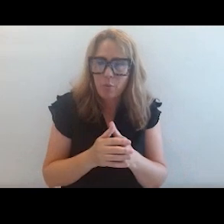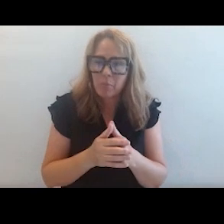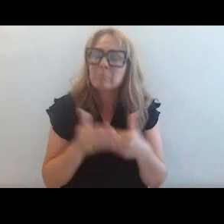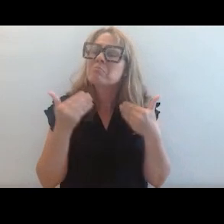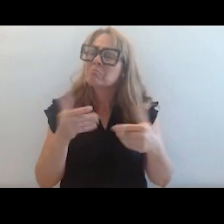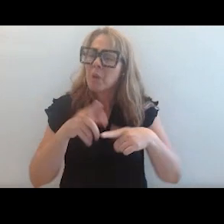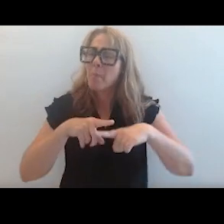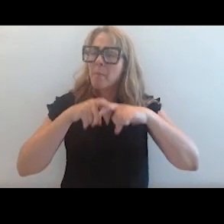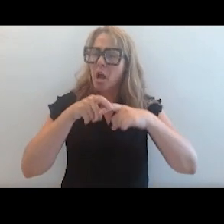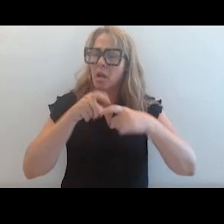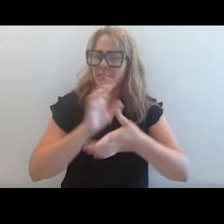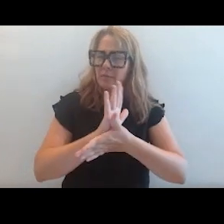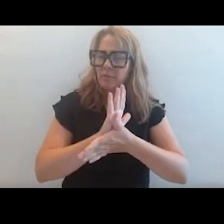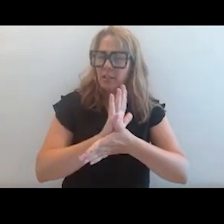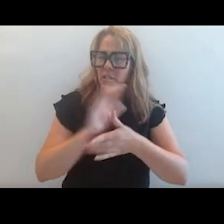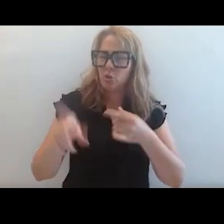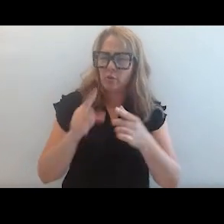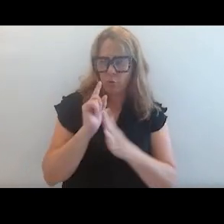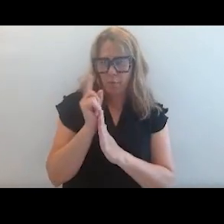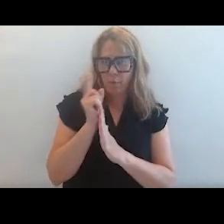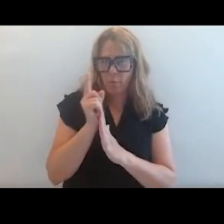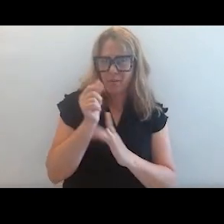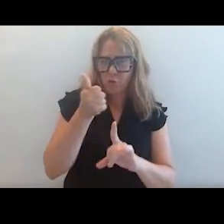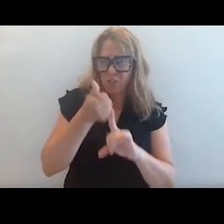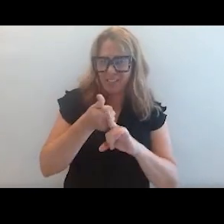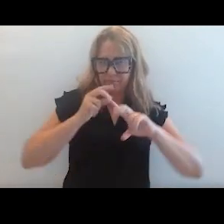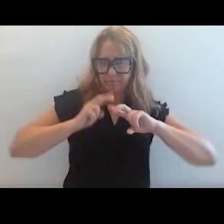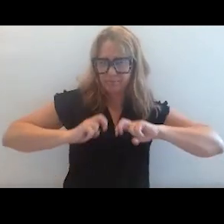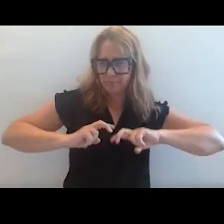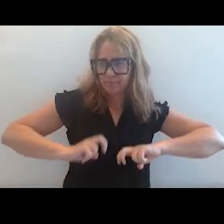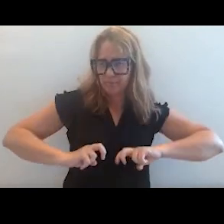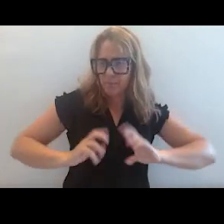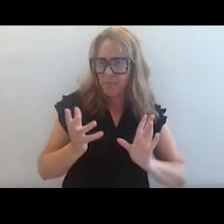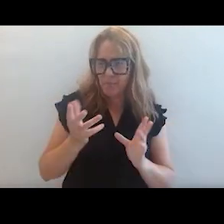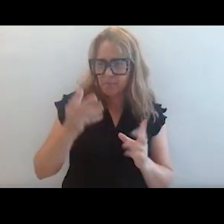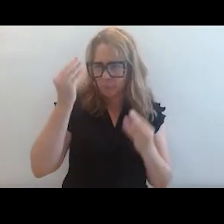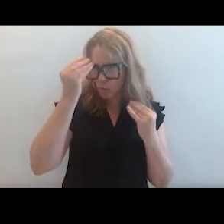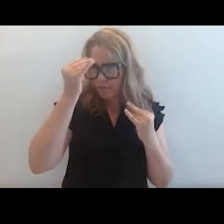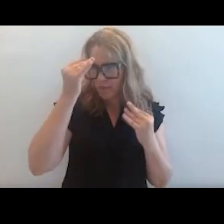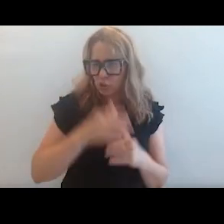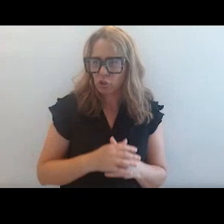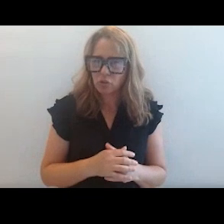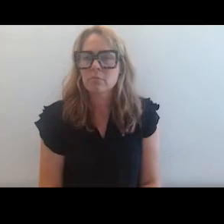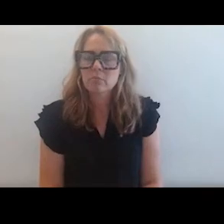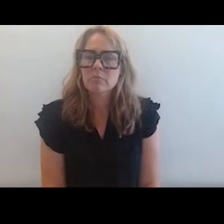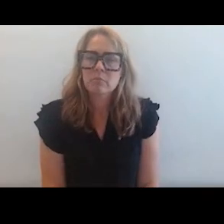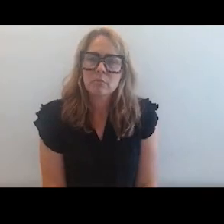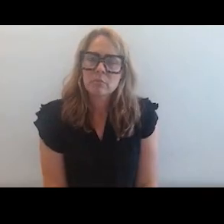Pause the video while you take a moment for self-reflection.